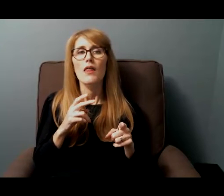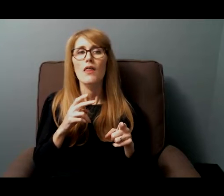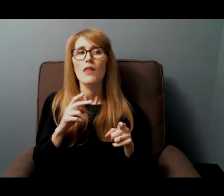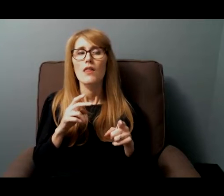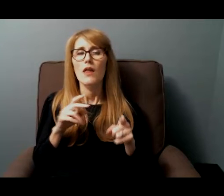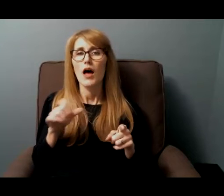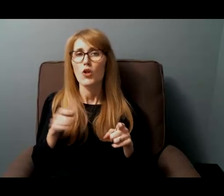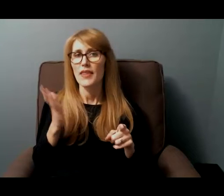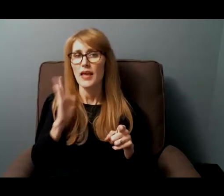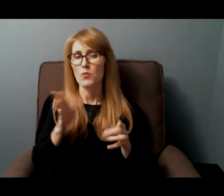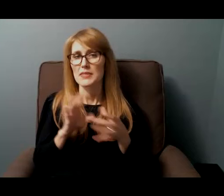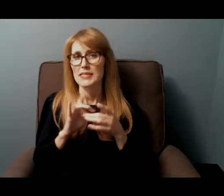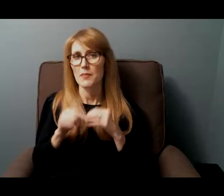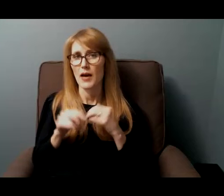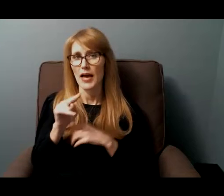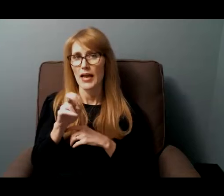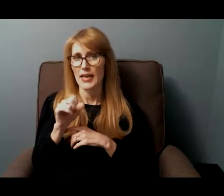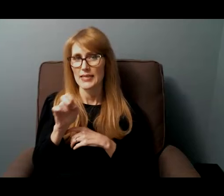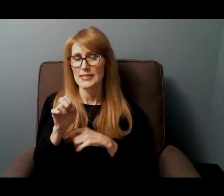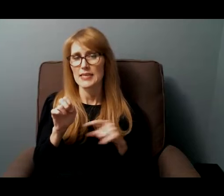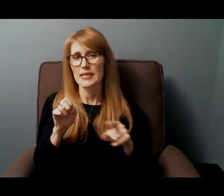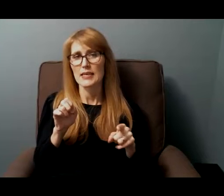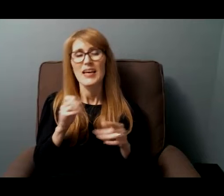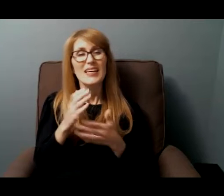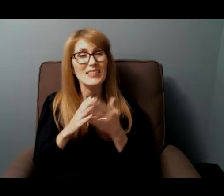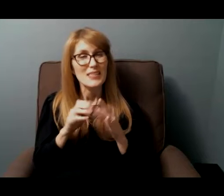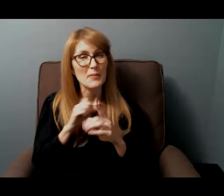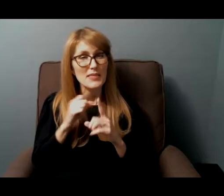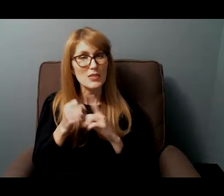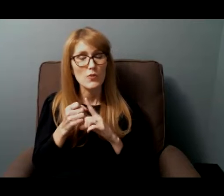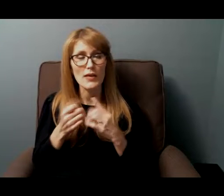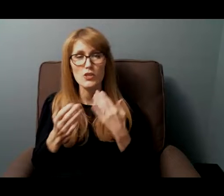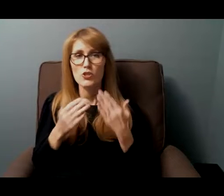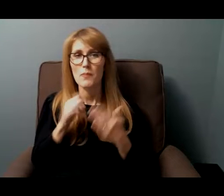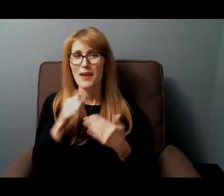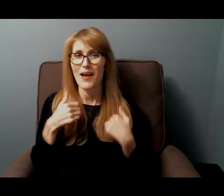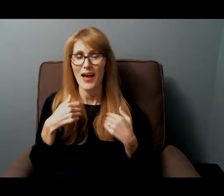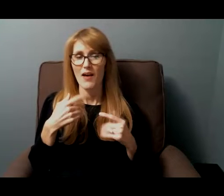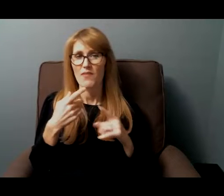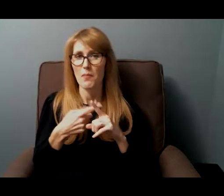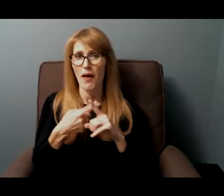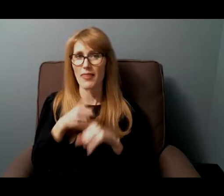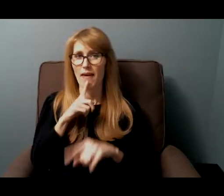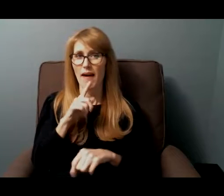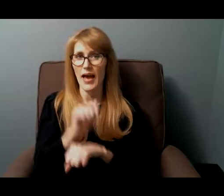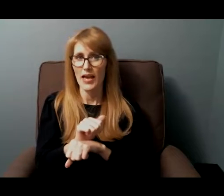on is in some cases, you might not have the monthly actual. That's something like I think